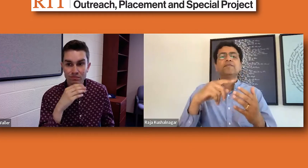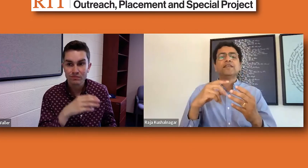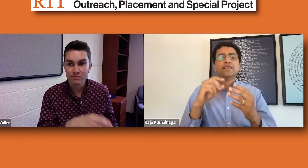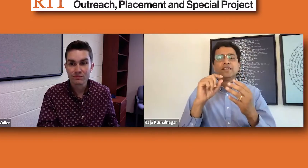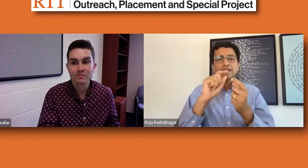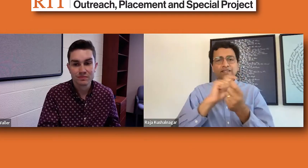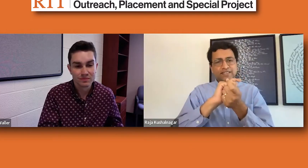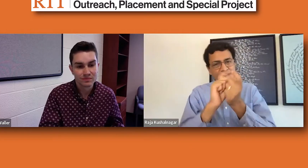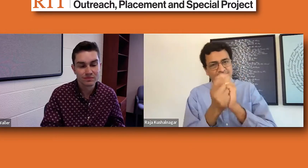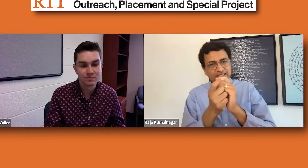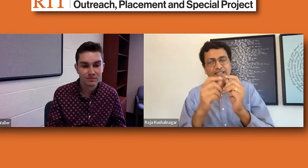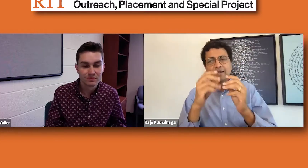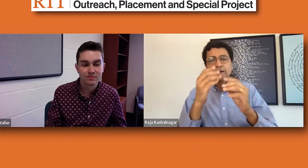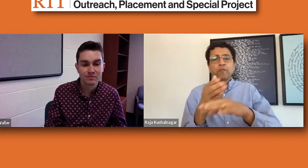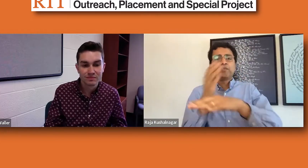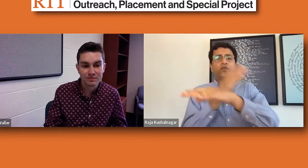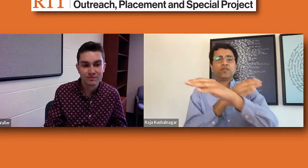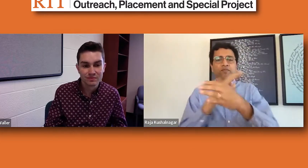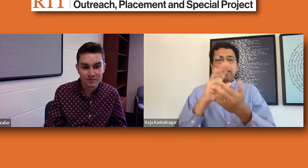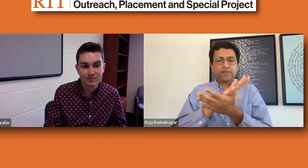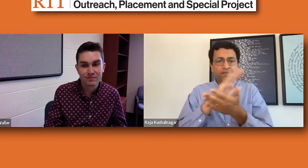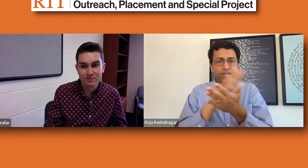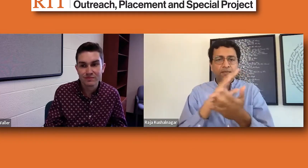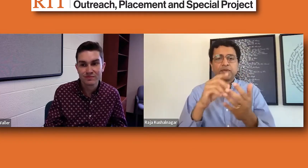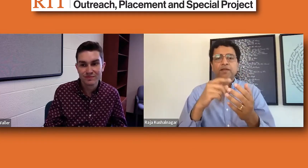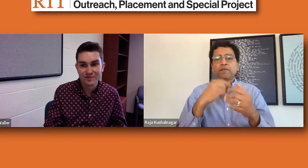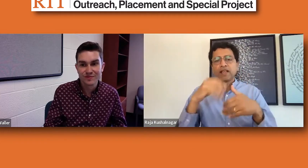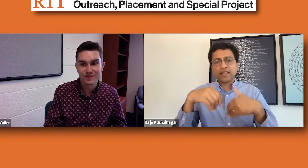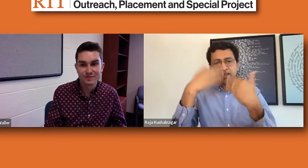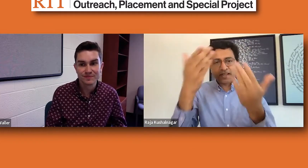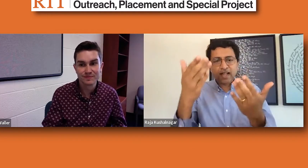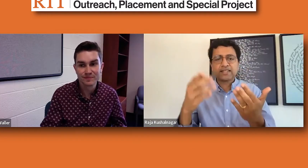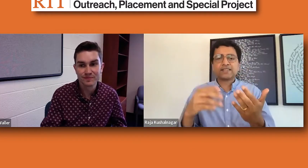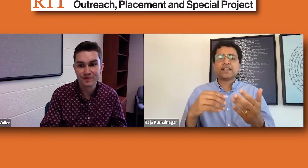And sometimes what they do, especially with publications, is they give you feedback and you say, thank you very much,